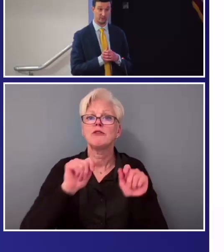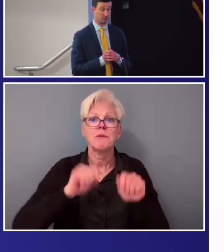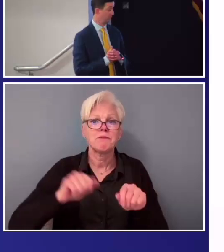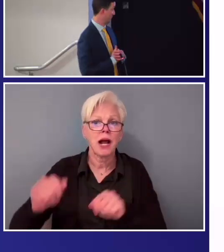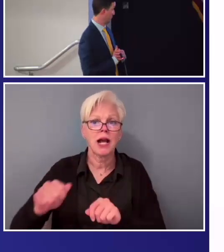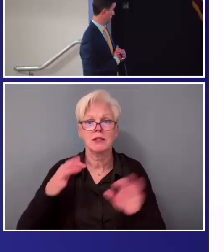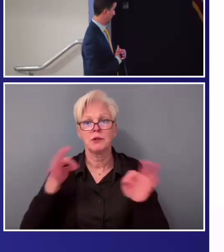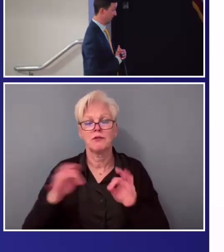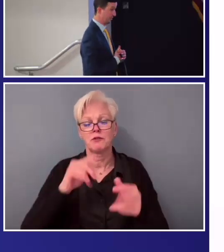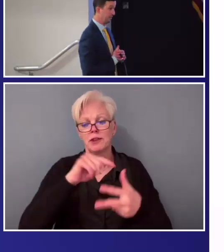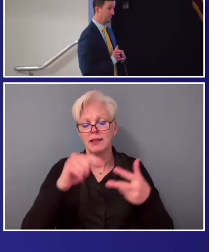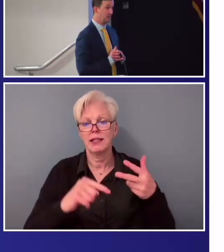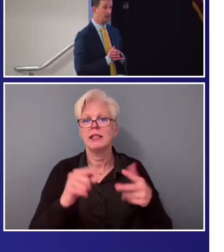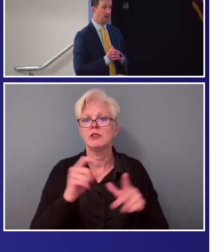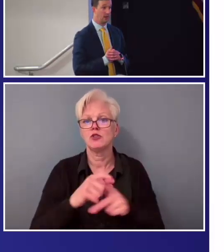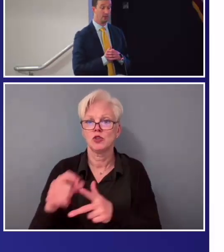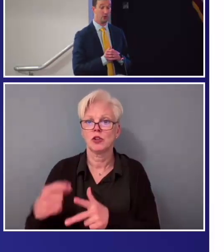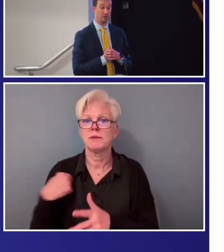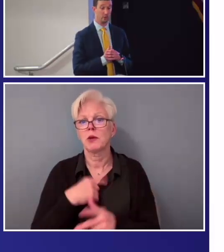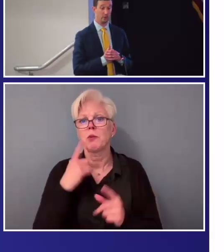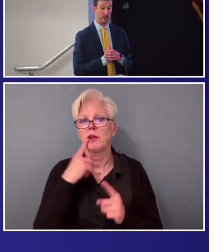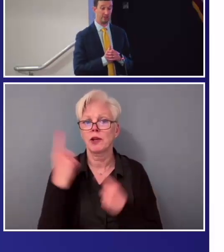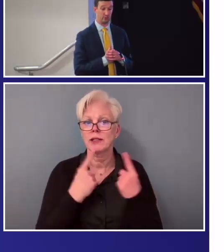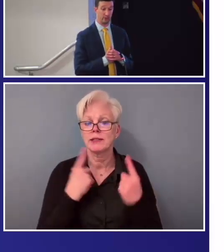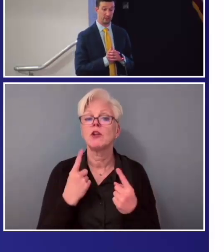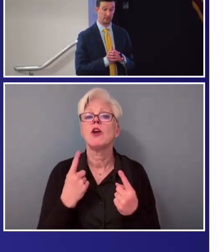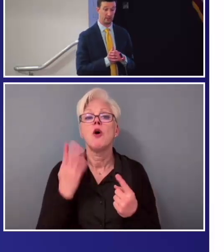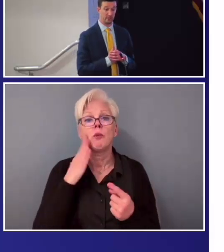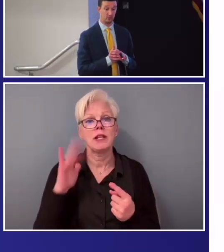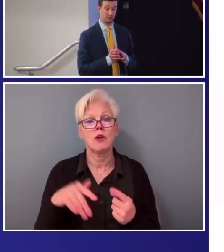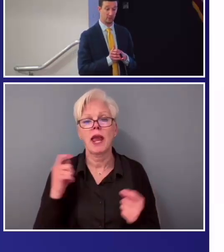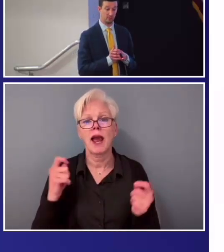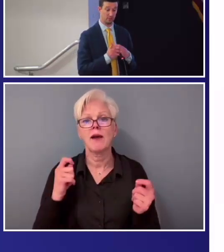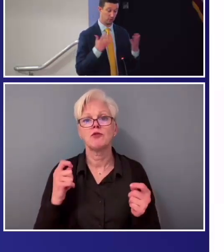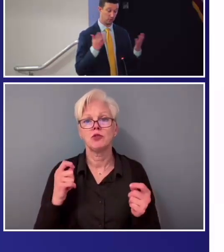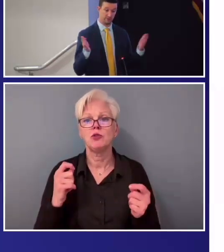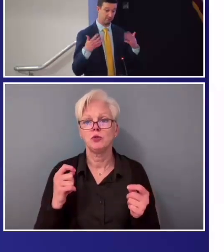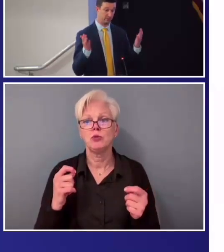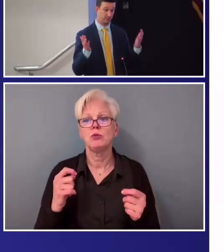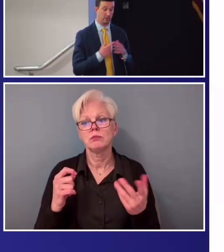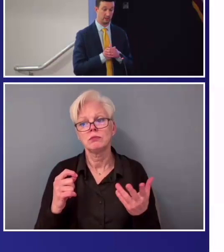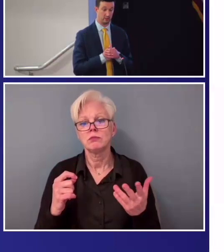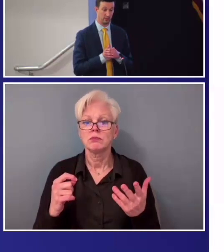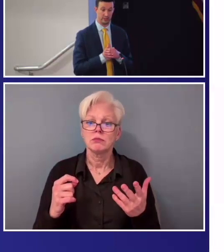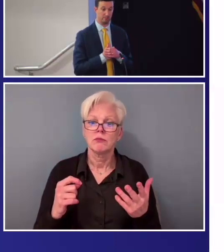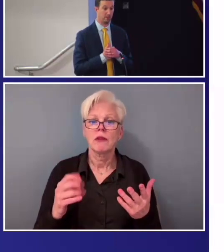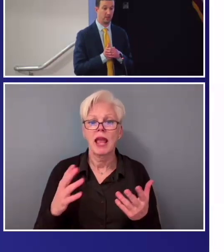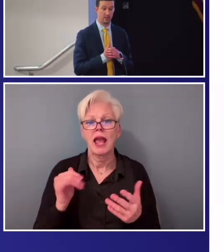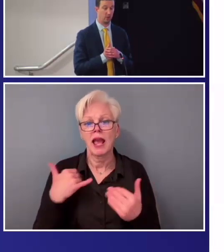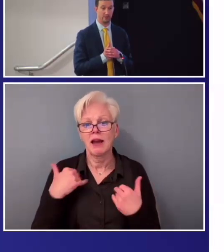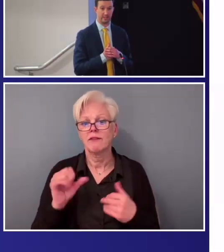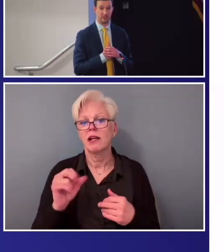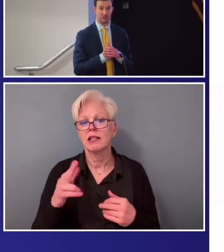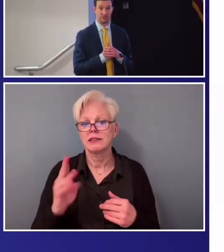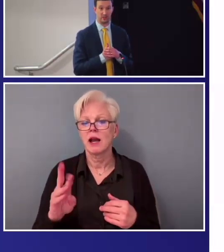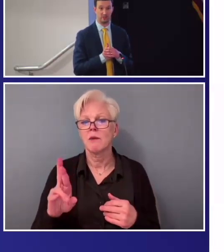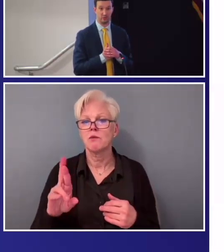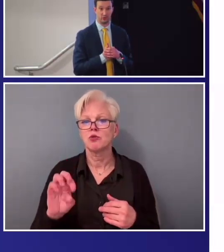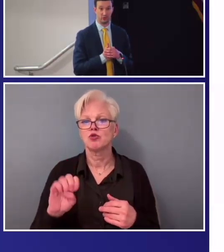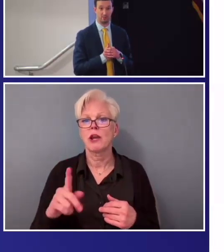these terms that we're considering, knowing that we would have to regulate on these with some sort of subregulatory notification in the future.